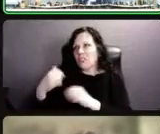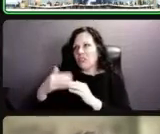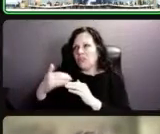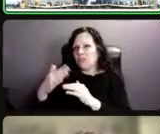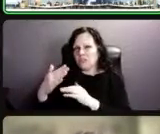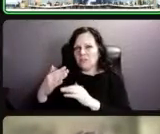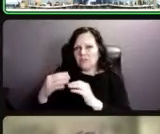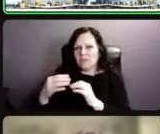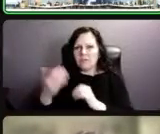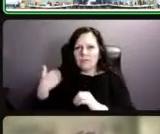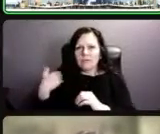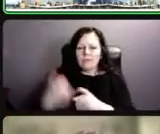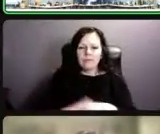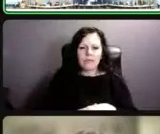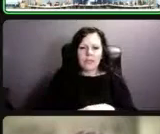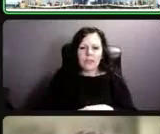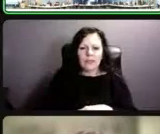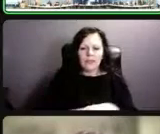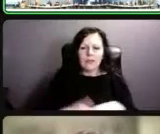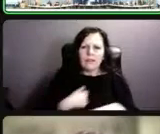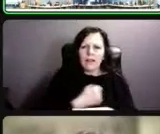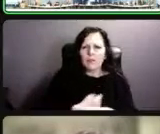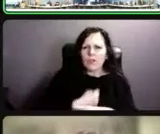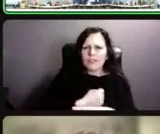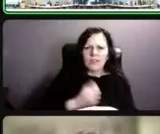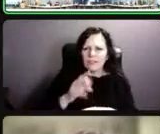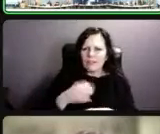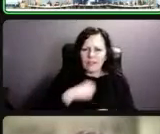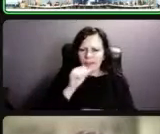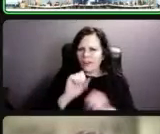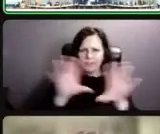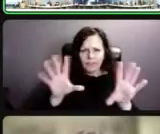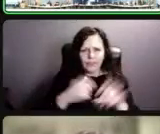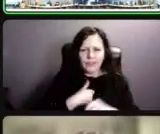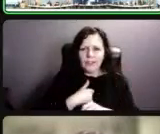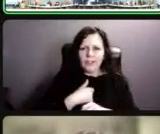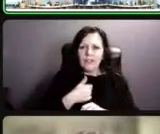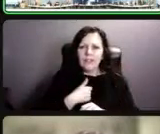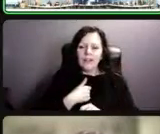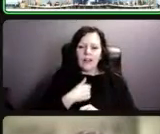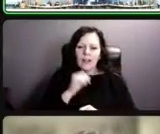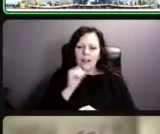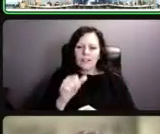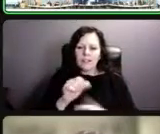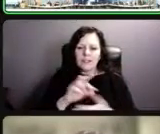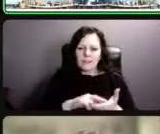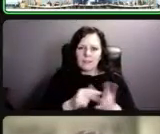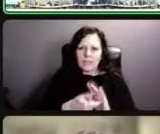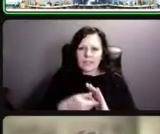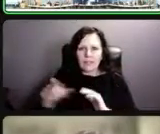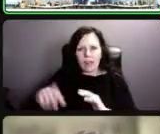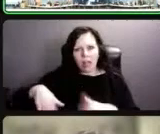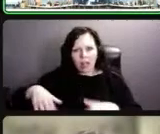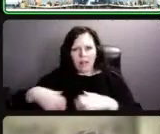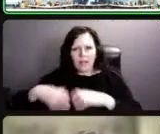IMPLEMENTED THEIR COLLECTION REVENUE A OF JUST OVER A YEAR